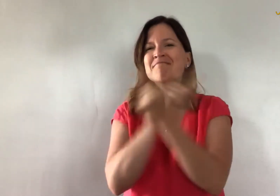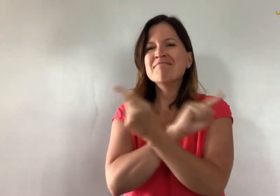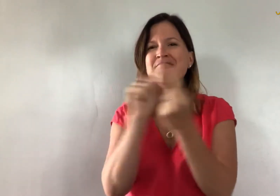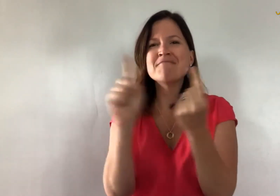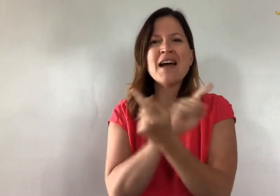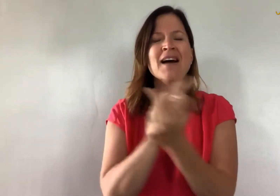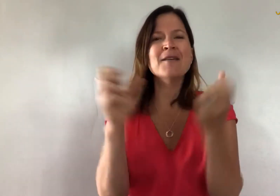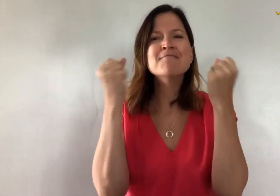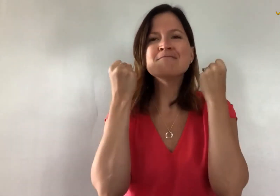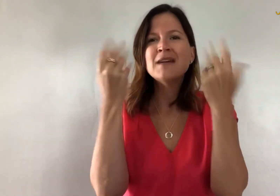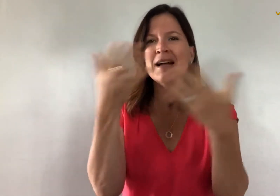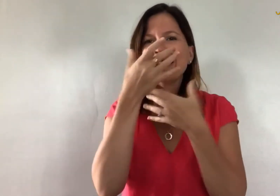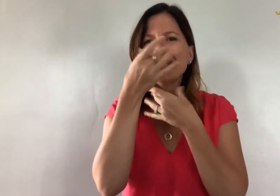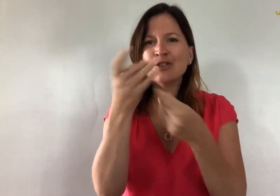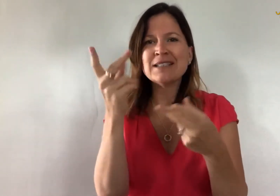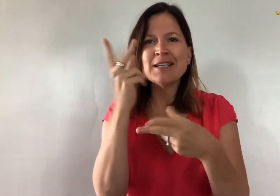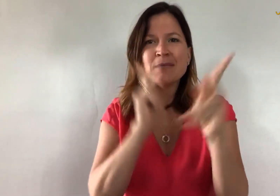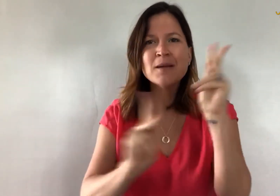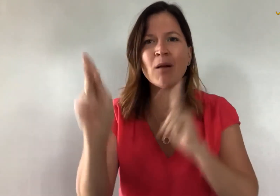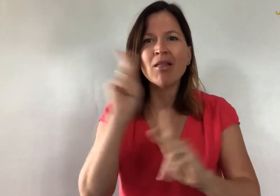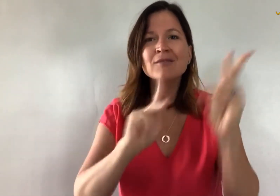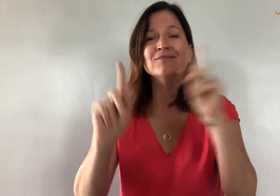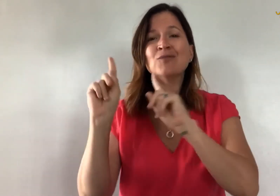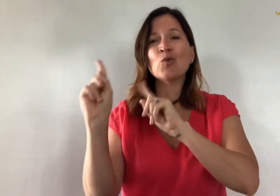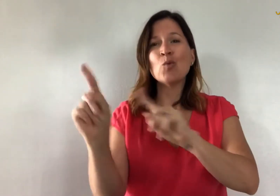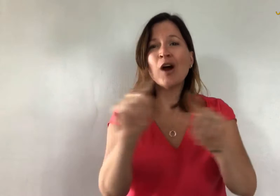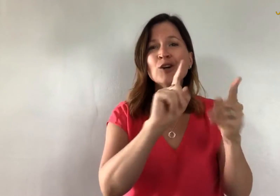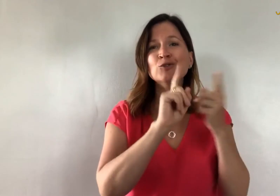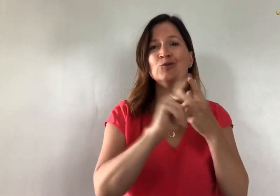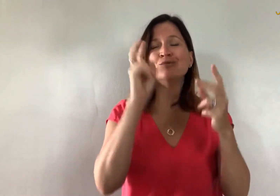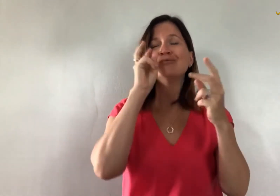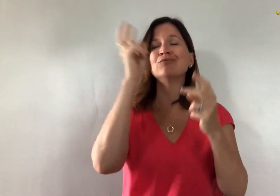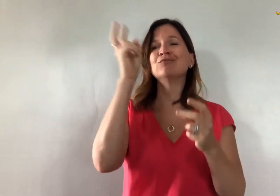I met so many different people,